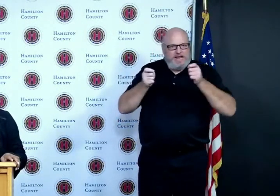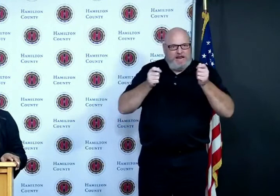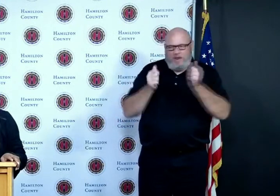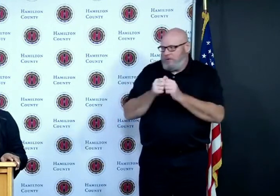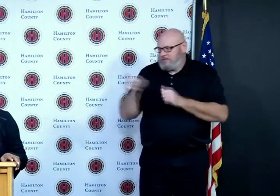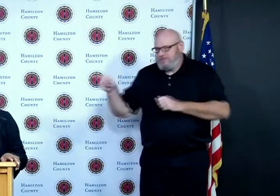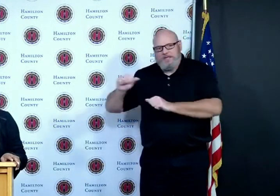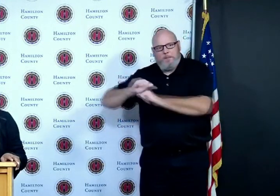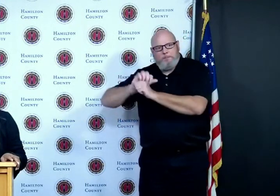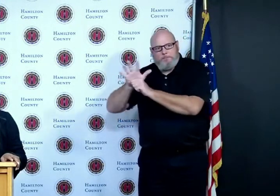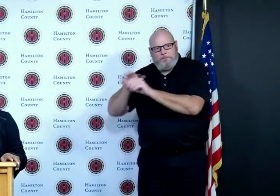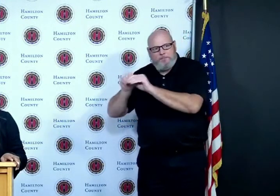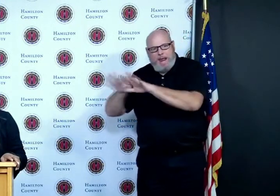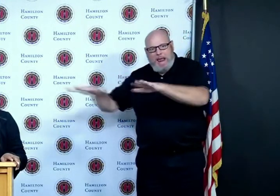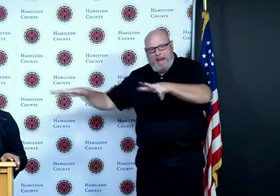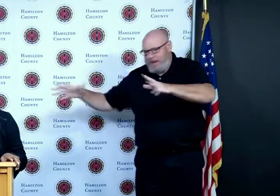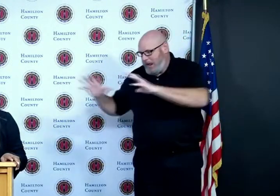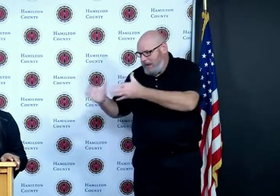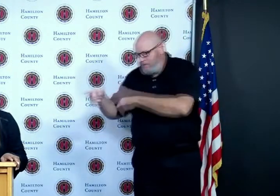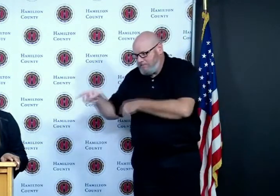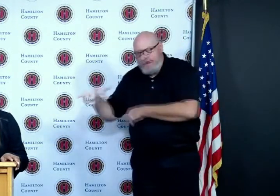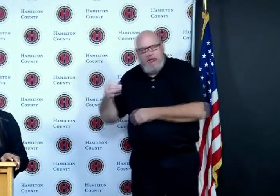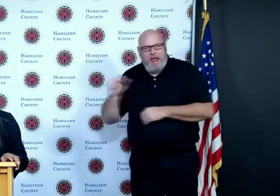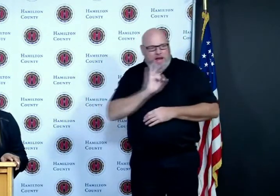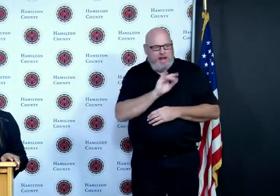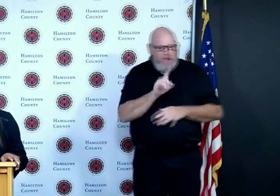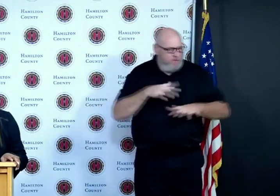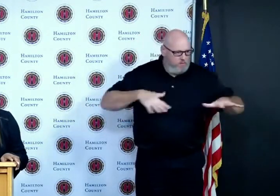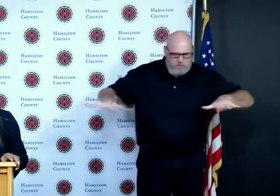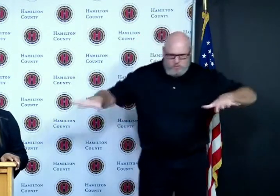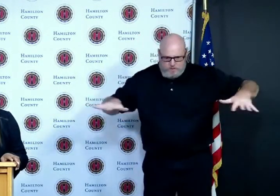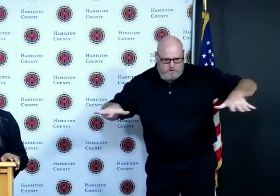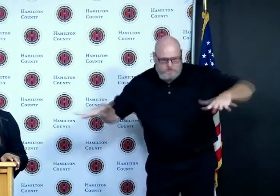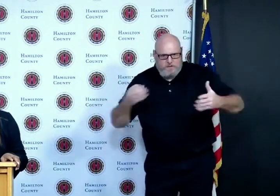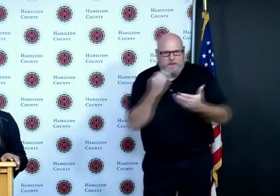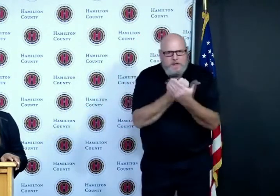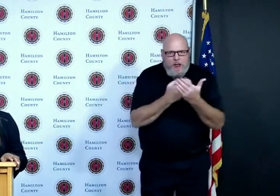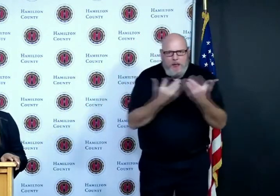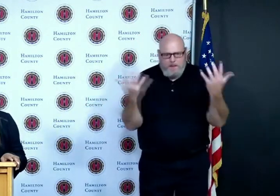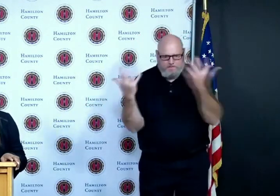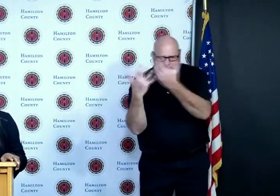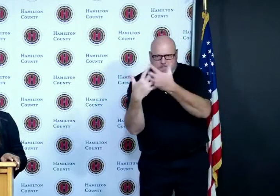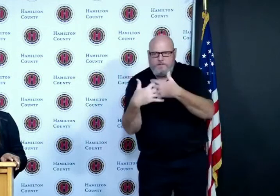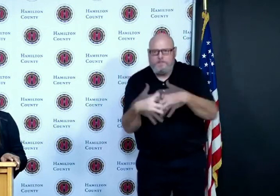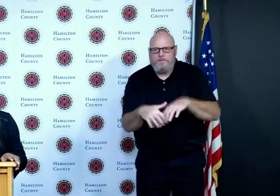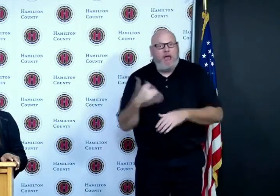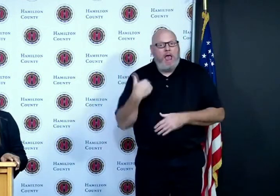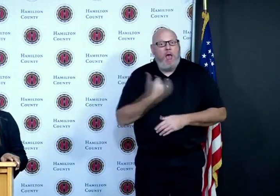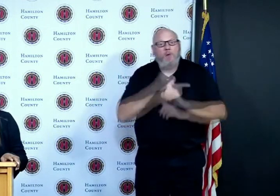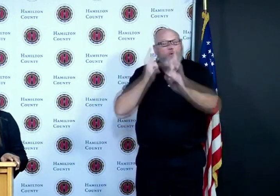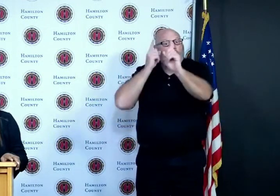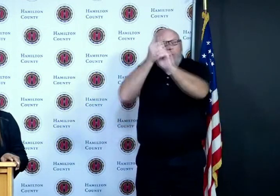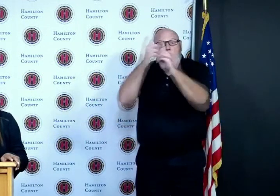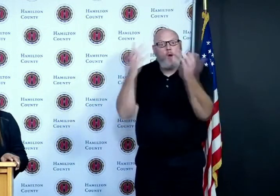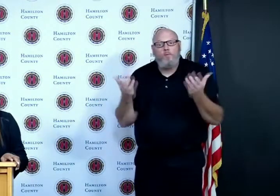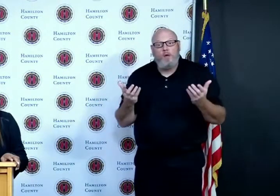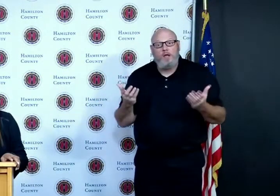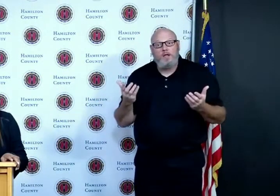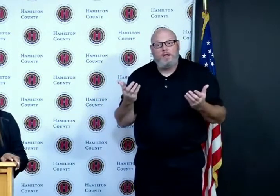is to build on those dollars that we have left but also look at policies also look at what other